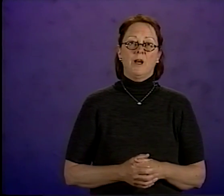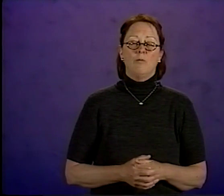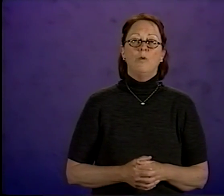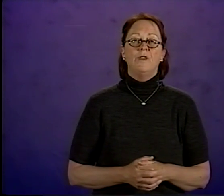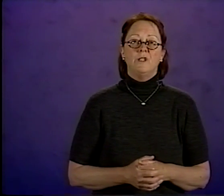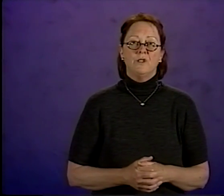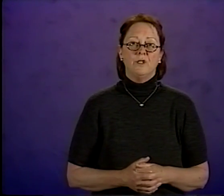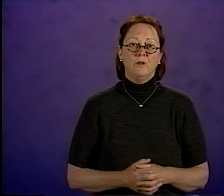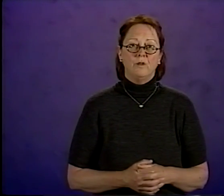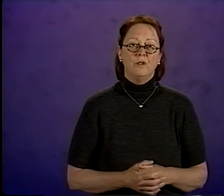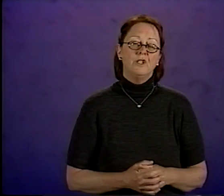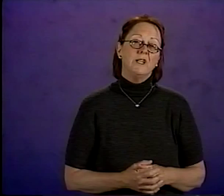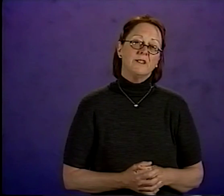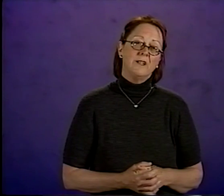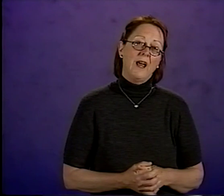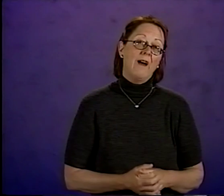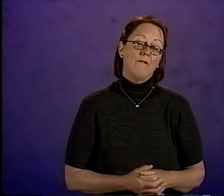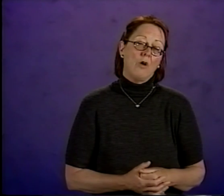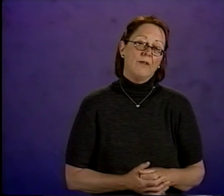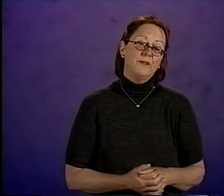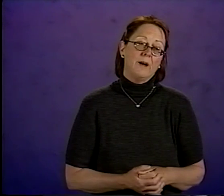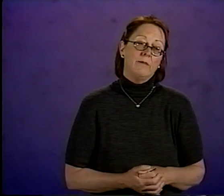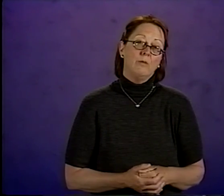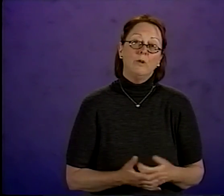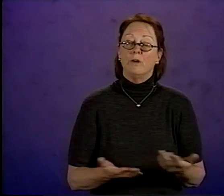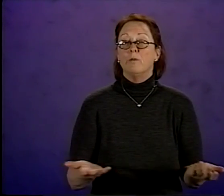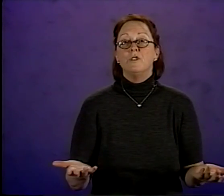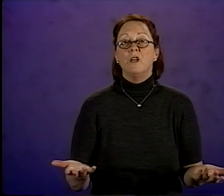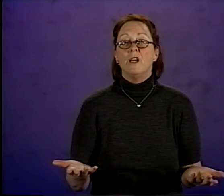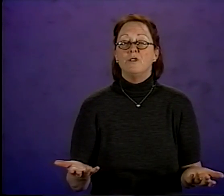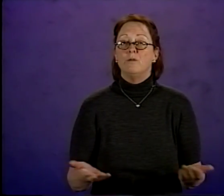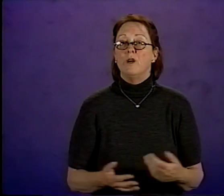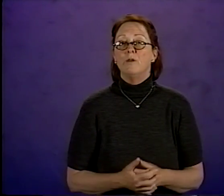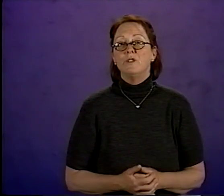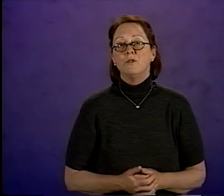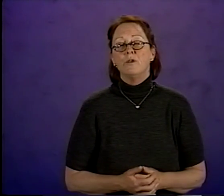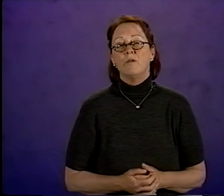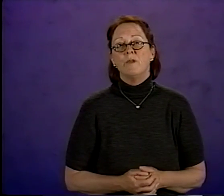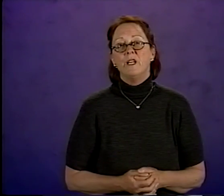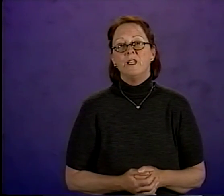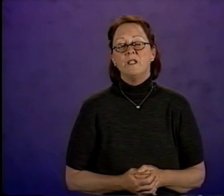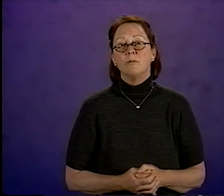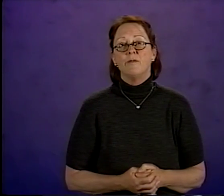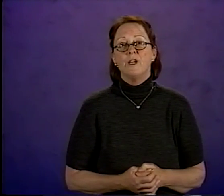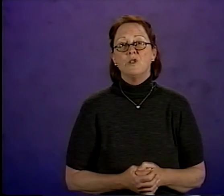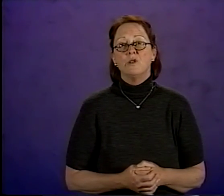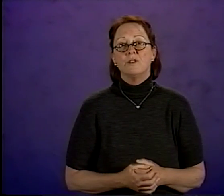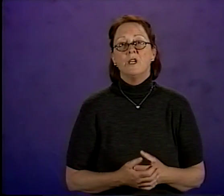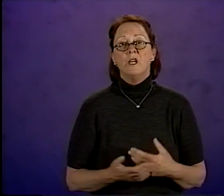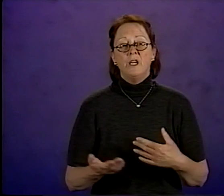with each student. She doesn't have all the time in the world, which as you know is true for many these professionals